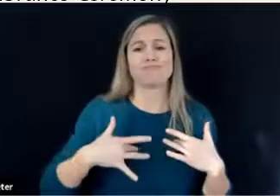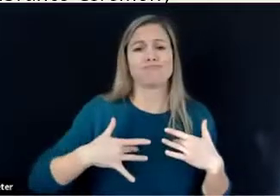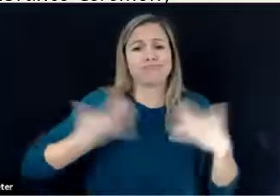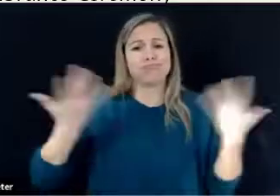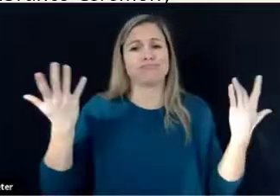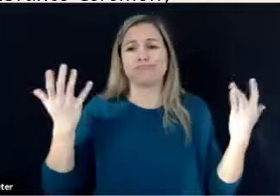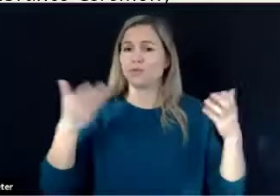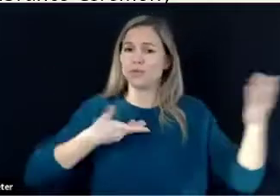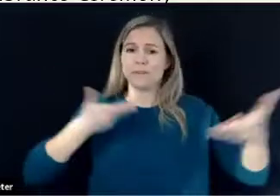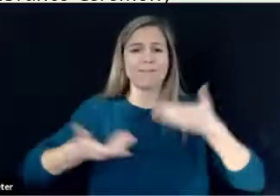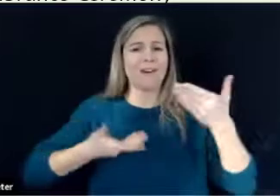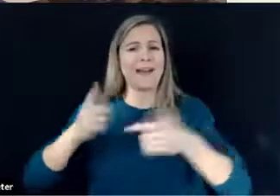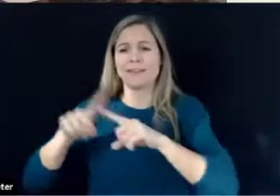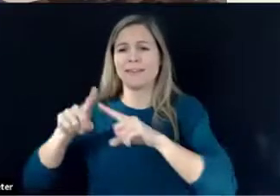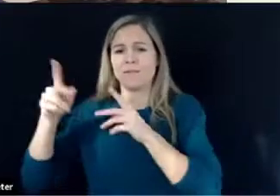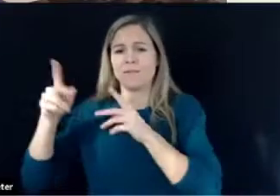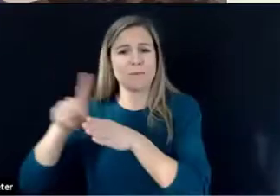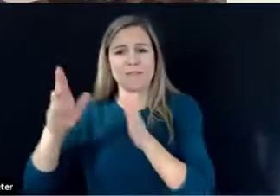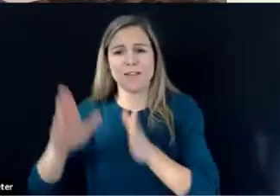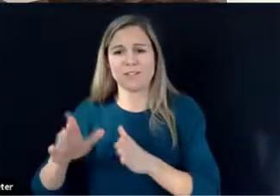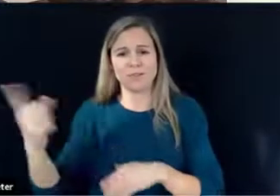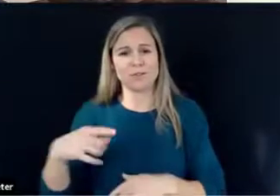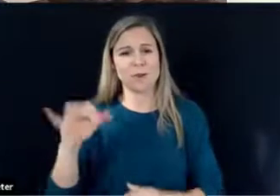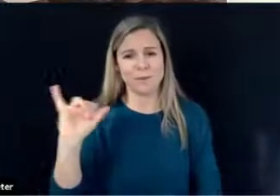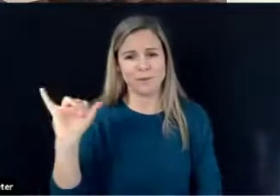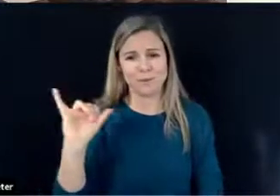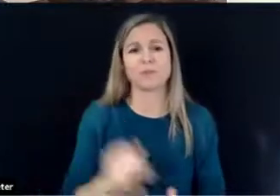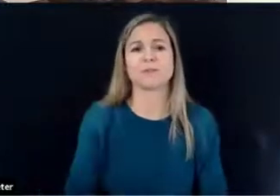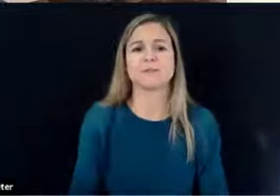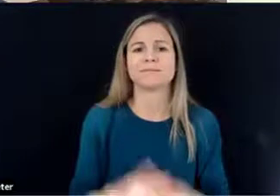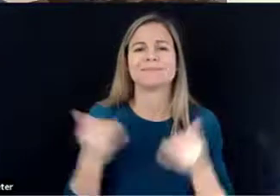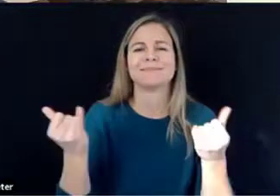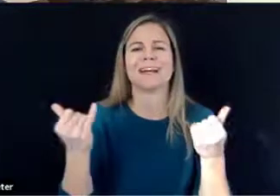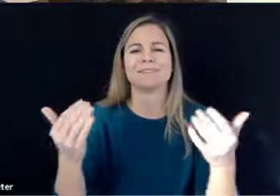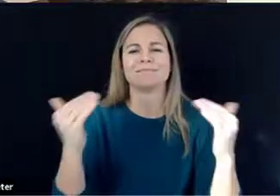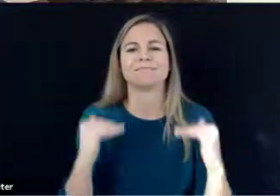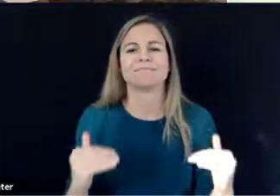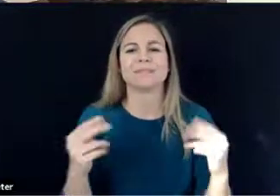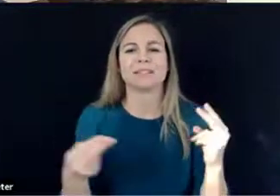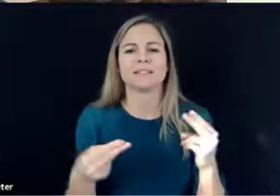Next slide please, Katie. So, within those sessions for professionals